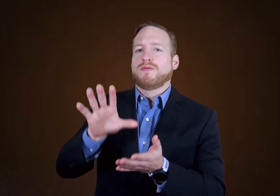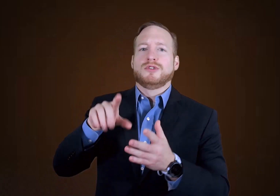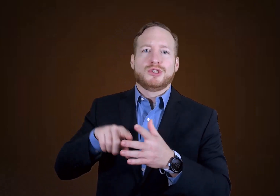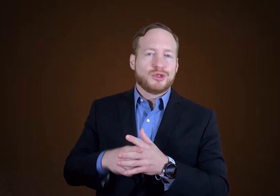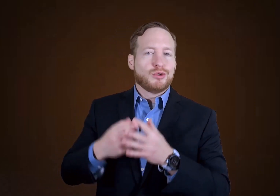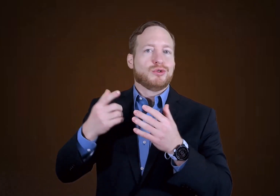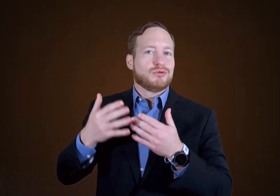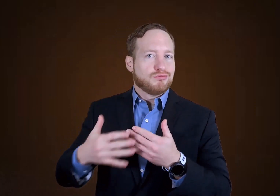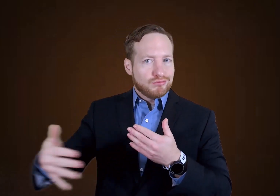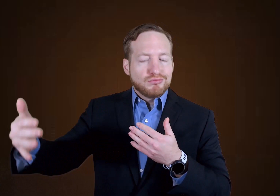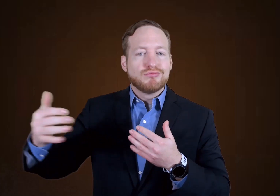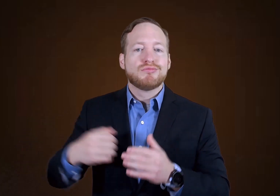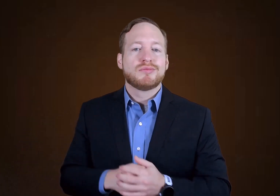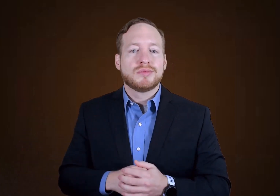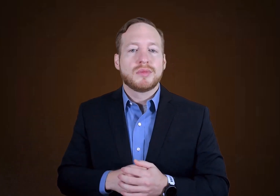today November 5th is our kickoff